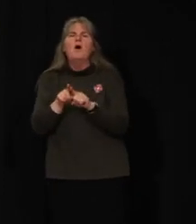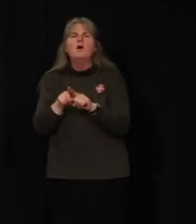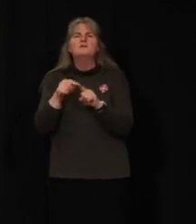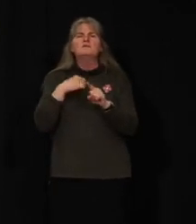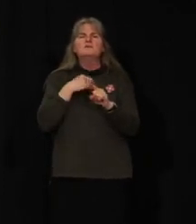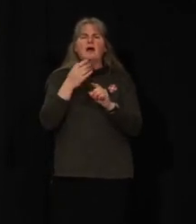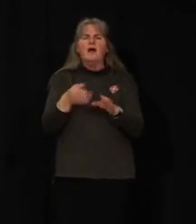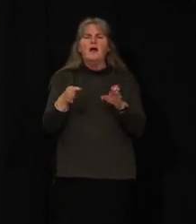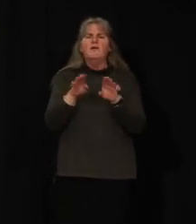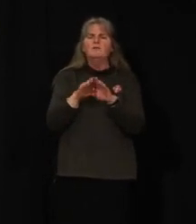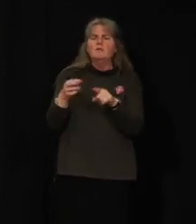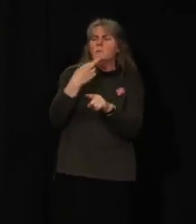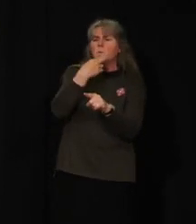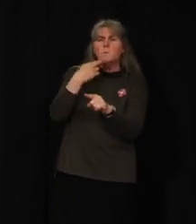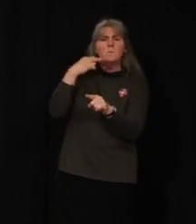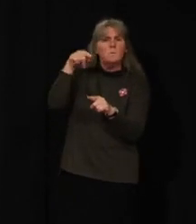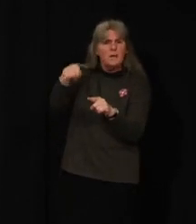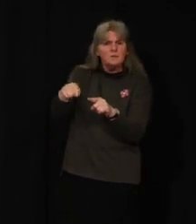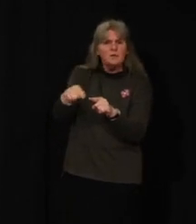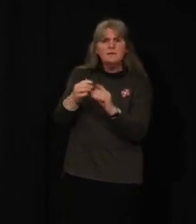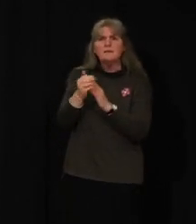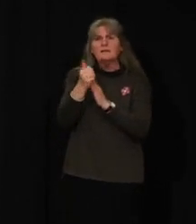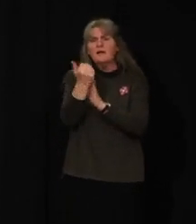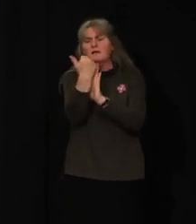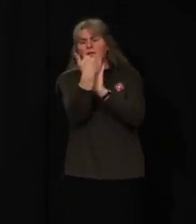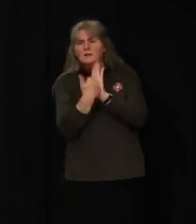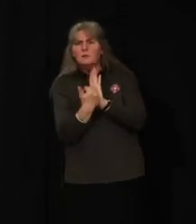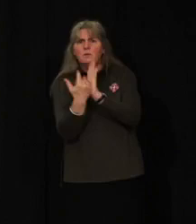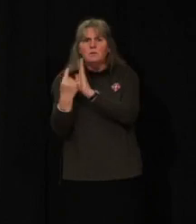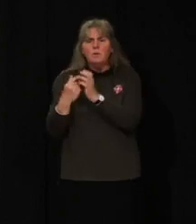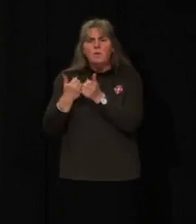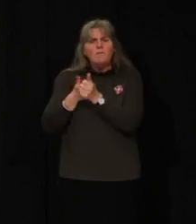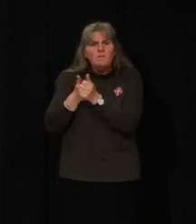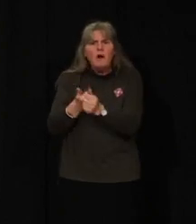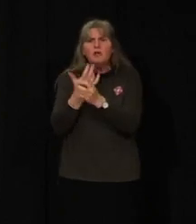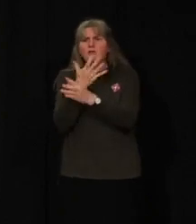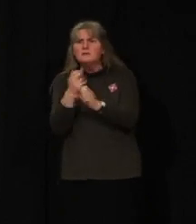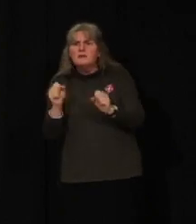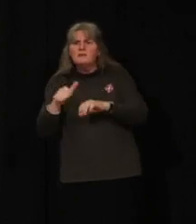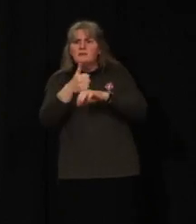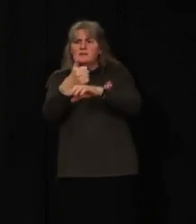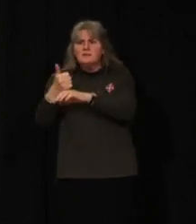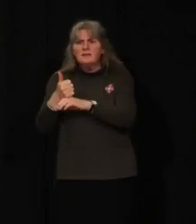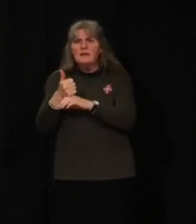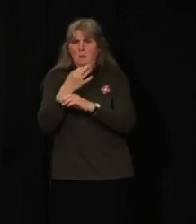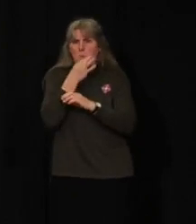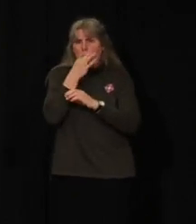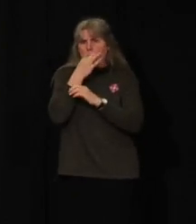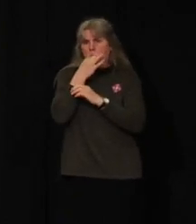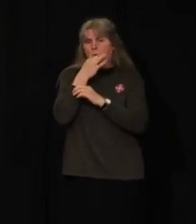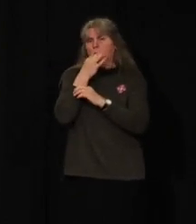orders for restaurants. Guidelines will be shared with restaurant owners shortly so